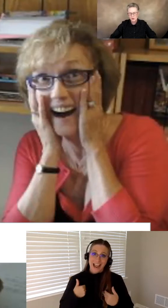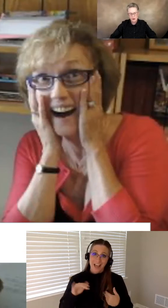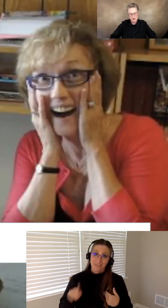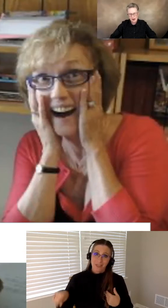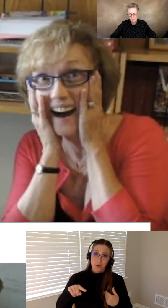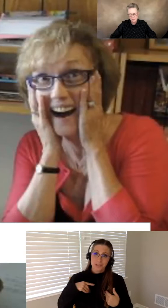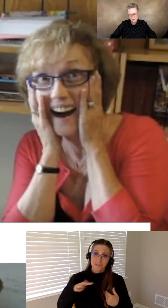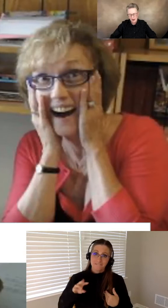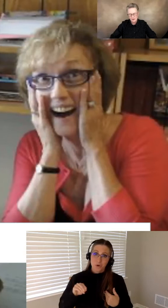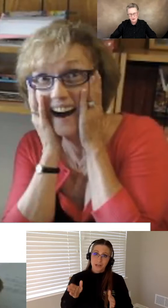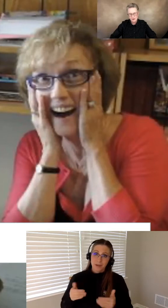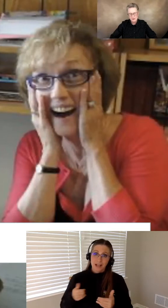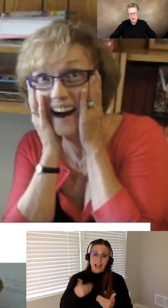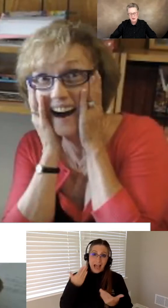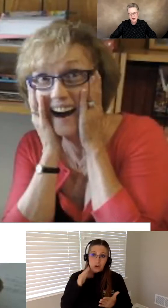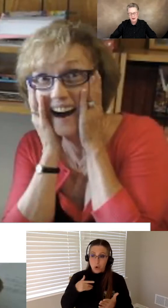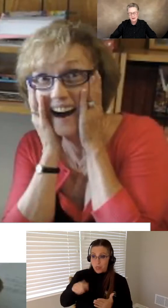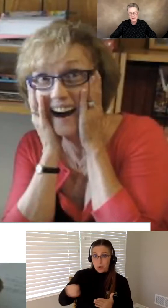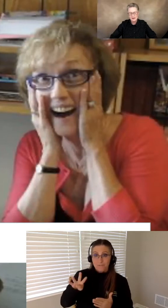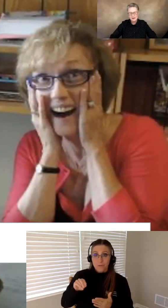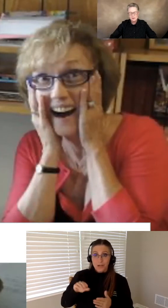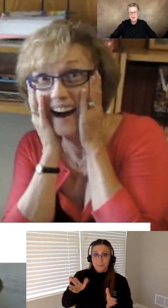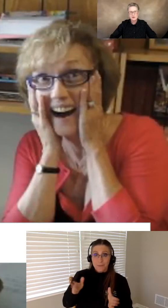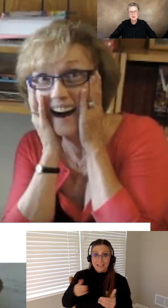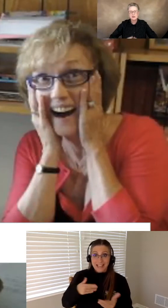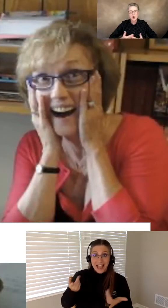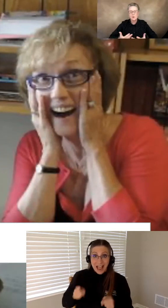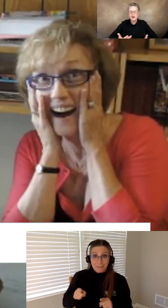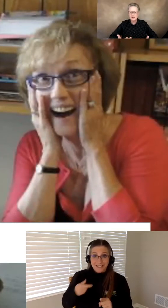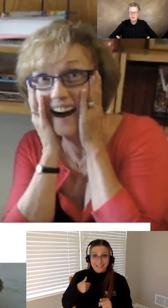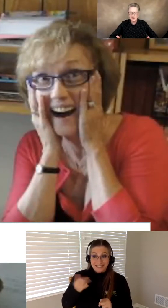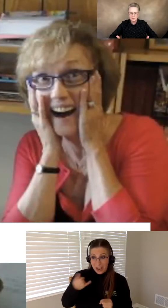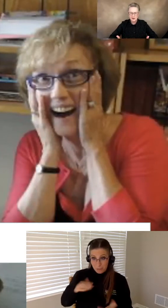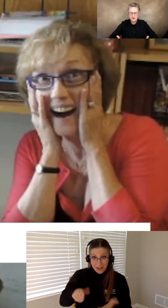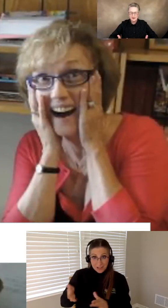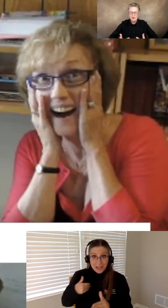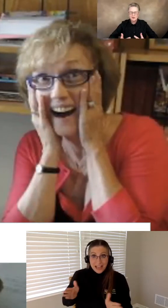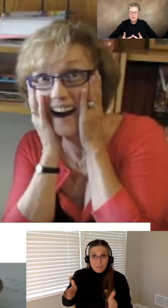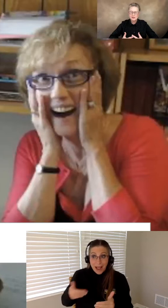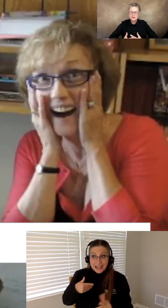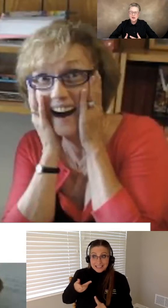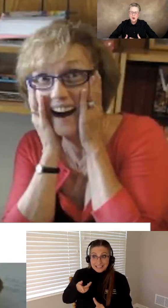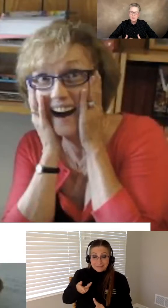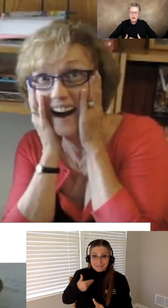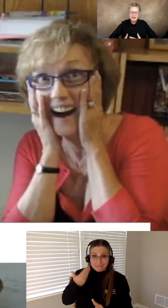what's happened to them now that she's passed away but there were so many of them but there were some